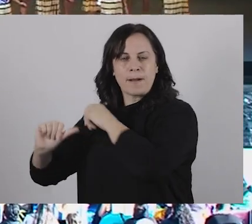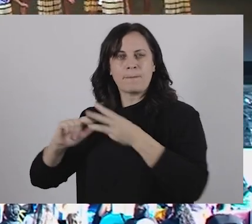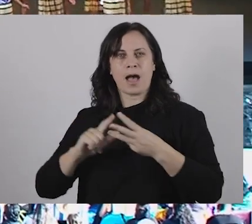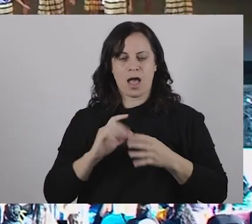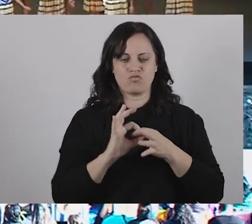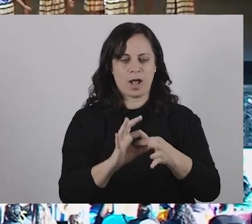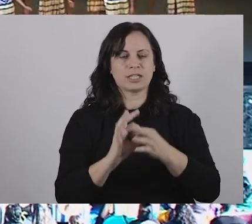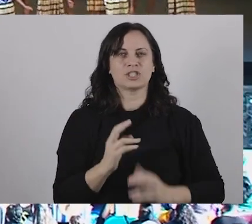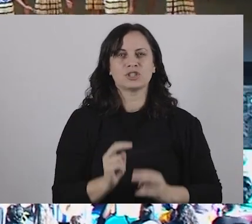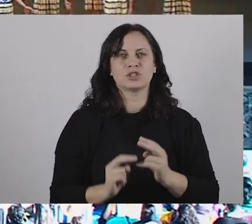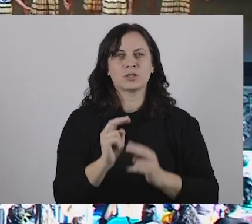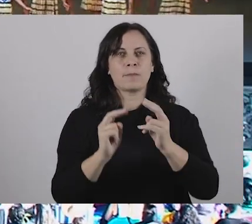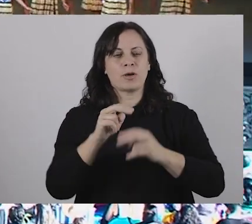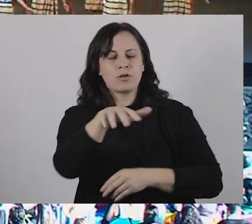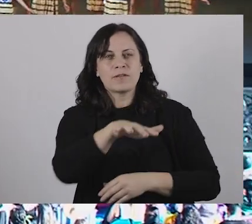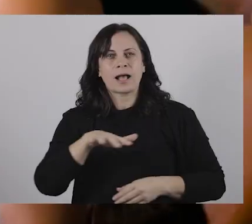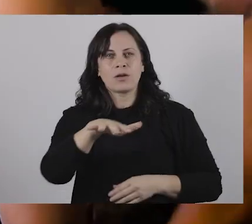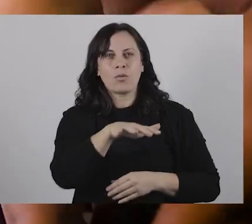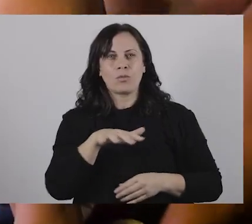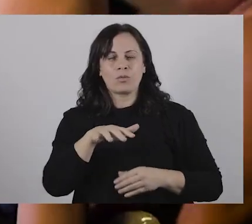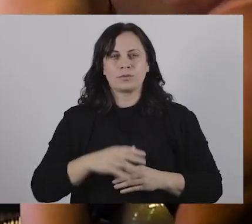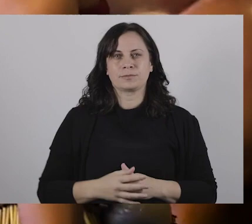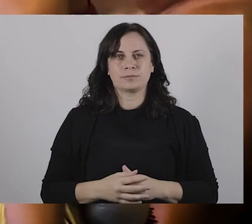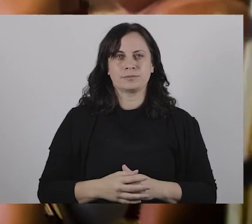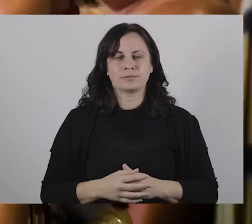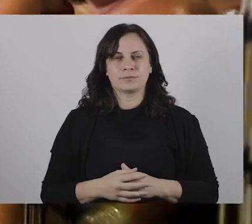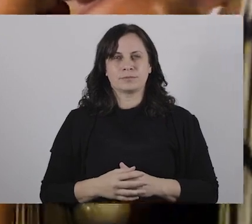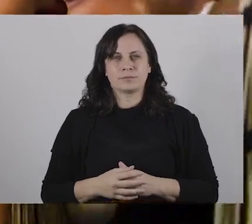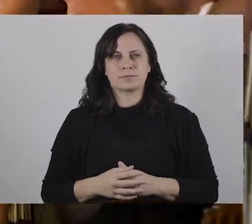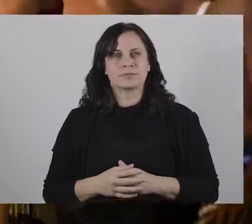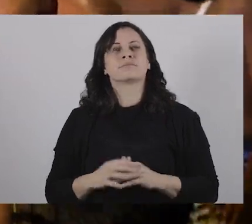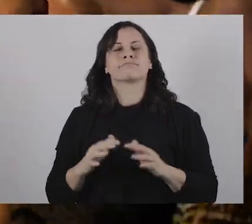whakapapa, that you build relationship with your whānau...